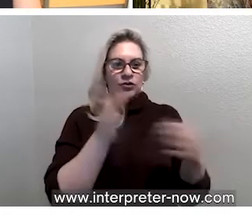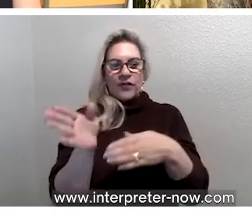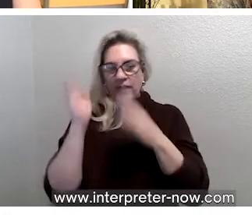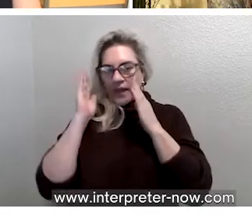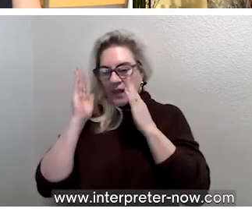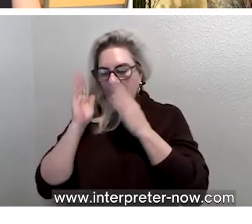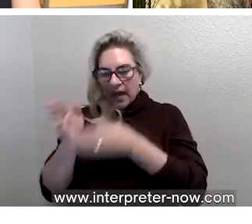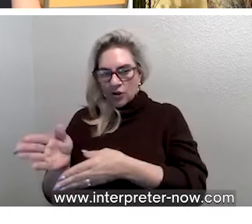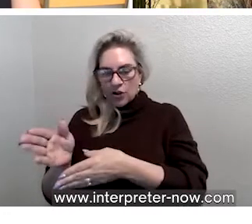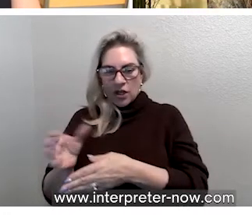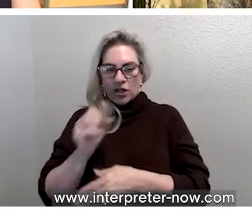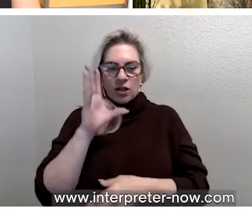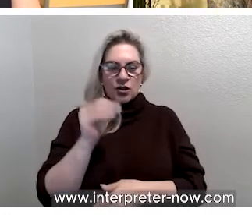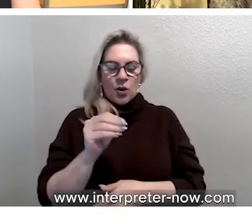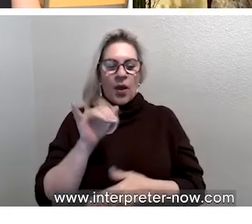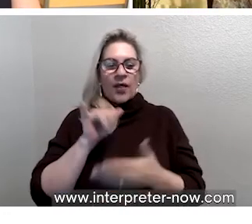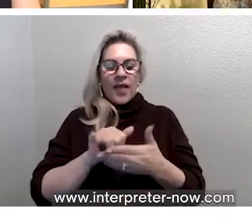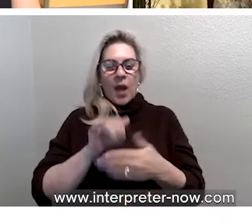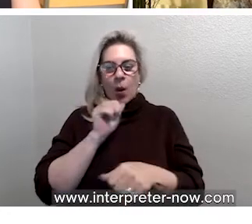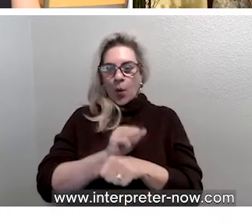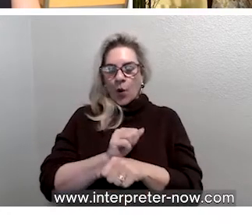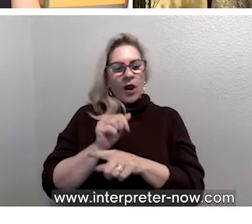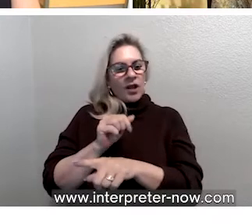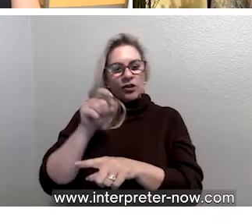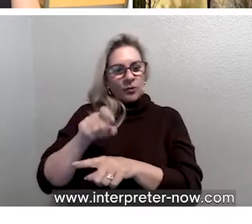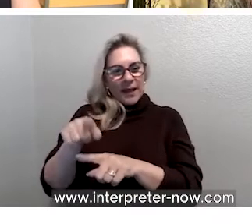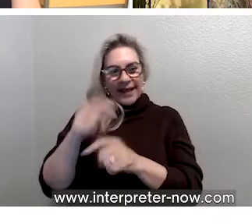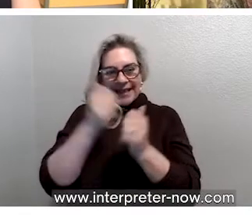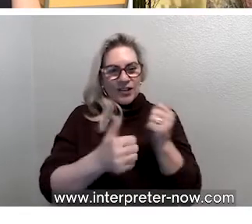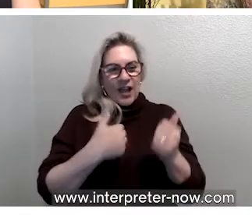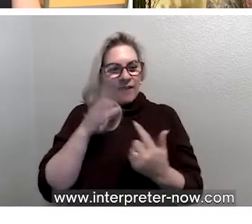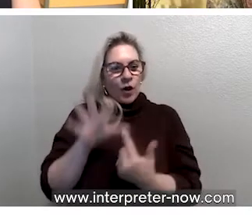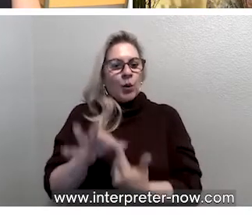and belonging work directed towards their unique needs and situations, right.